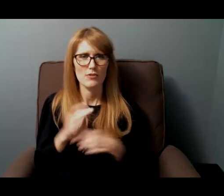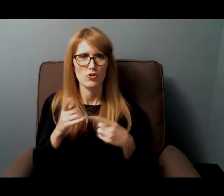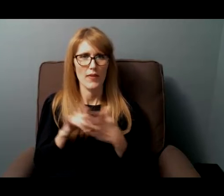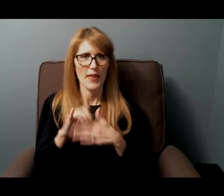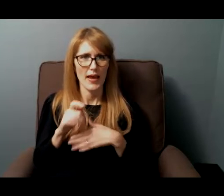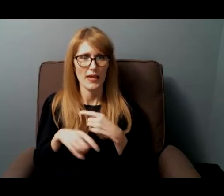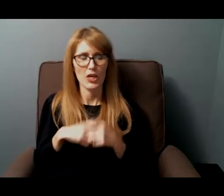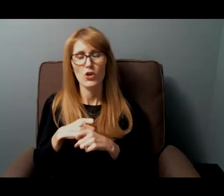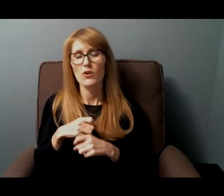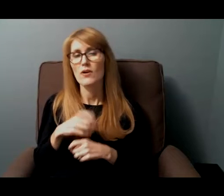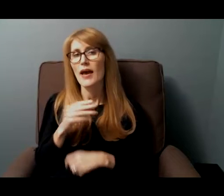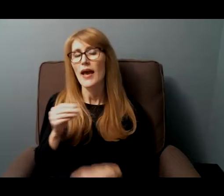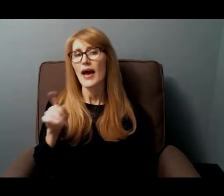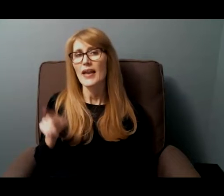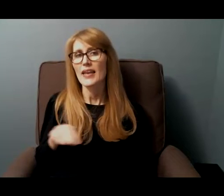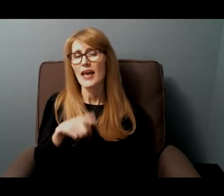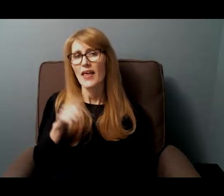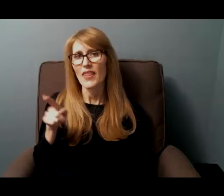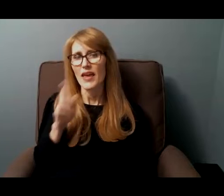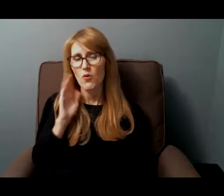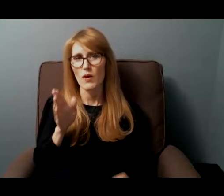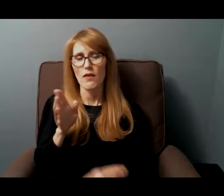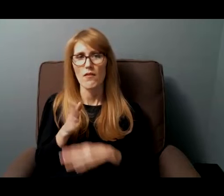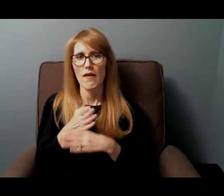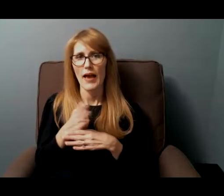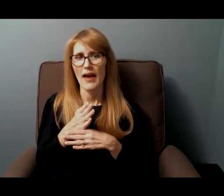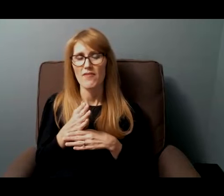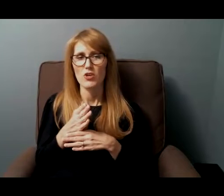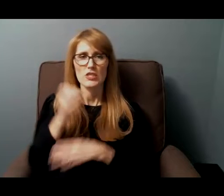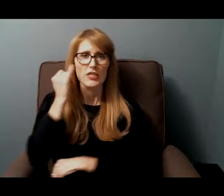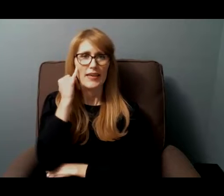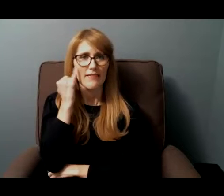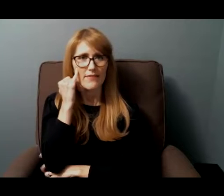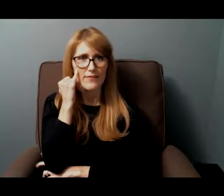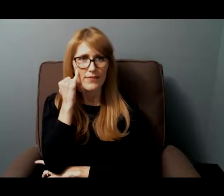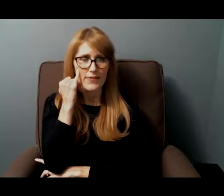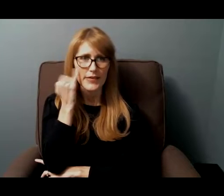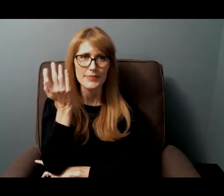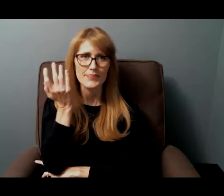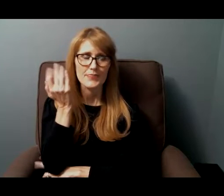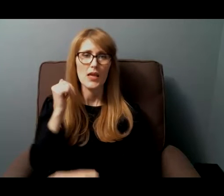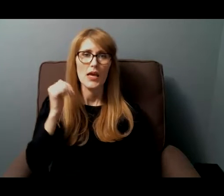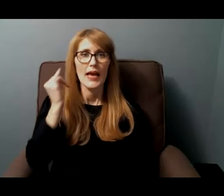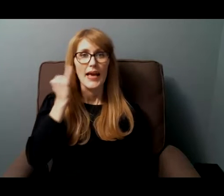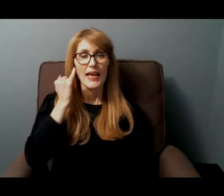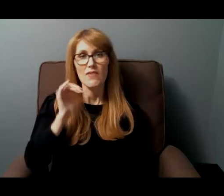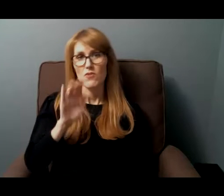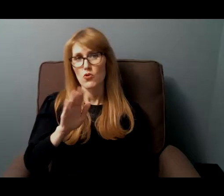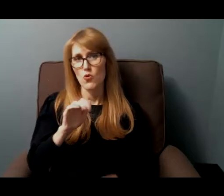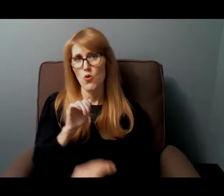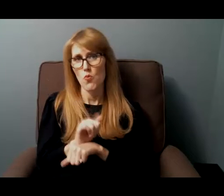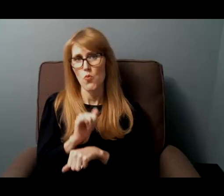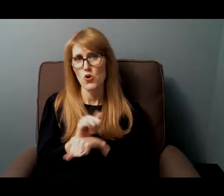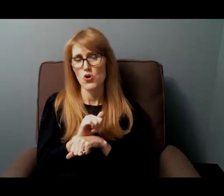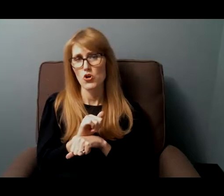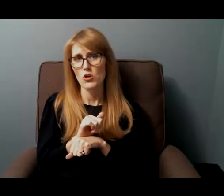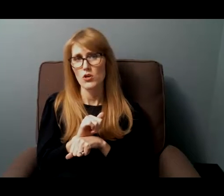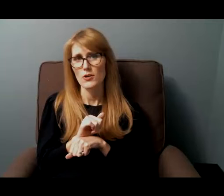it if another situation they may average it is if you are in the kind of work where you work